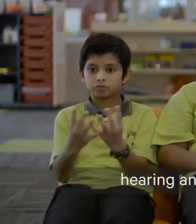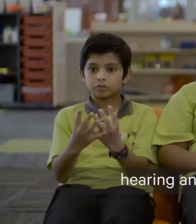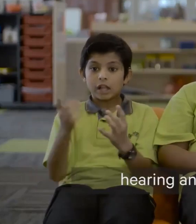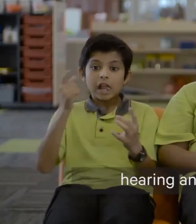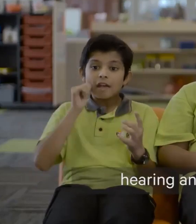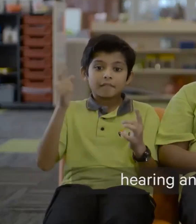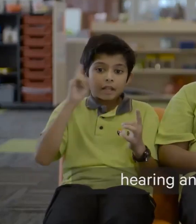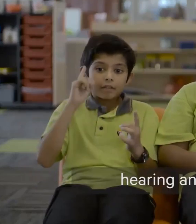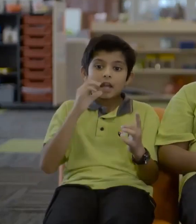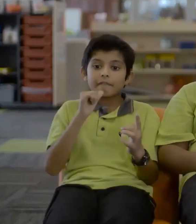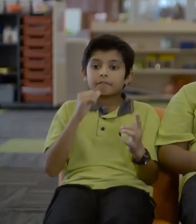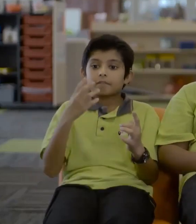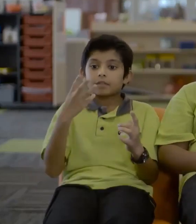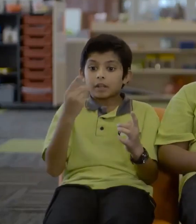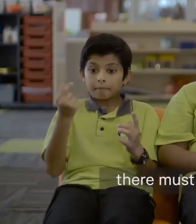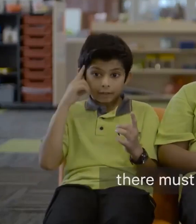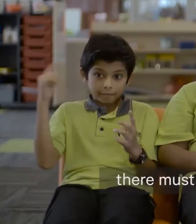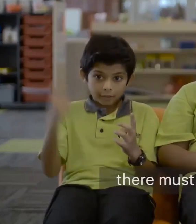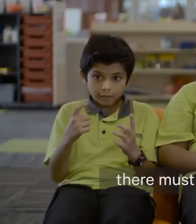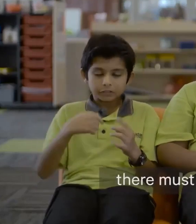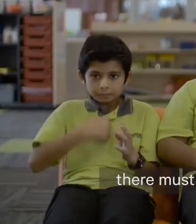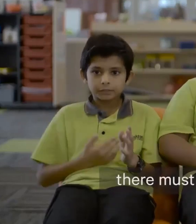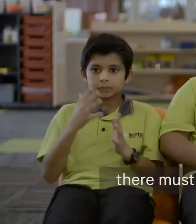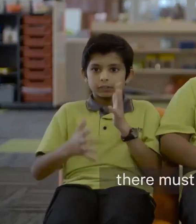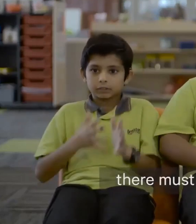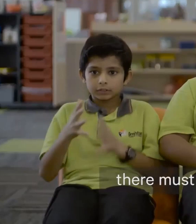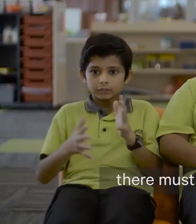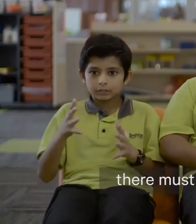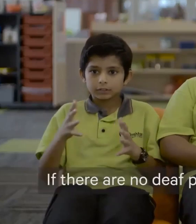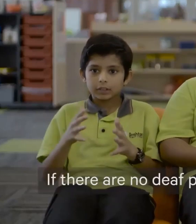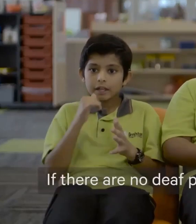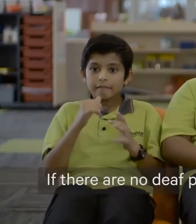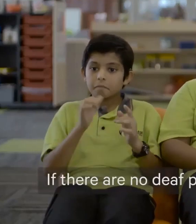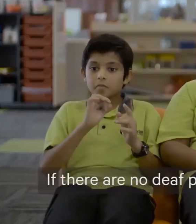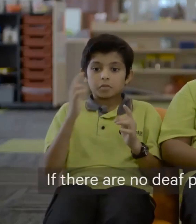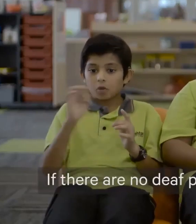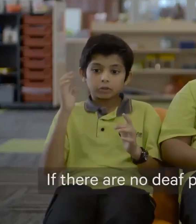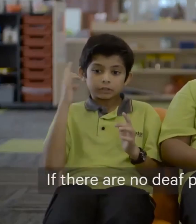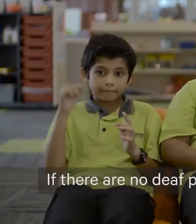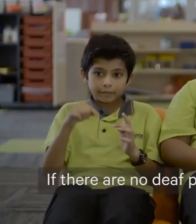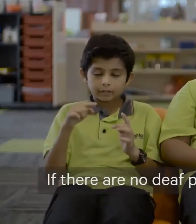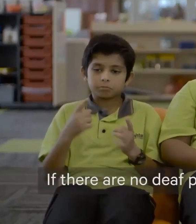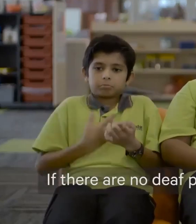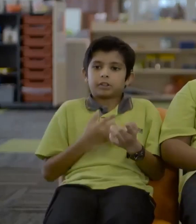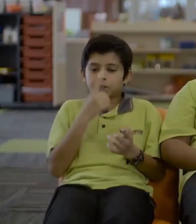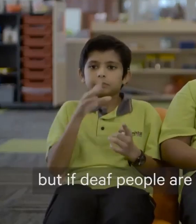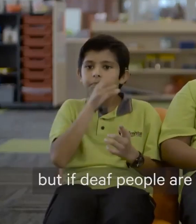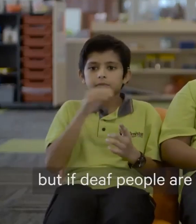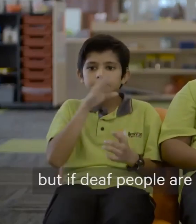and deaf people involved, there must be sign language there. If there are no deaf people there, then they can speak, you know?